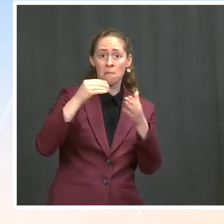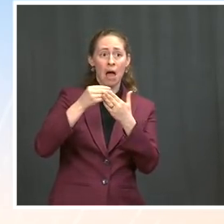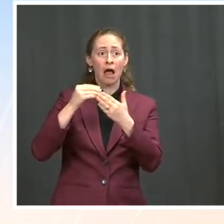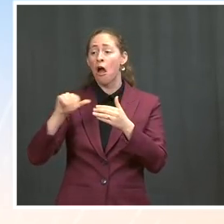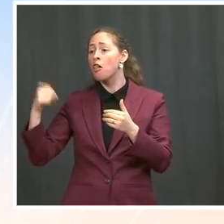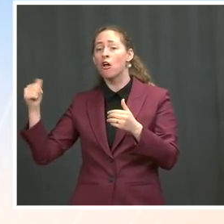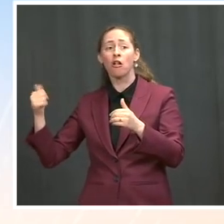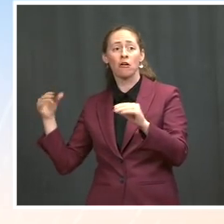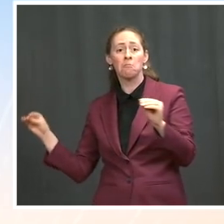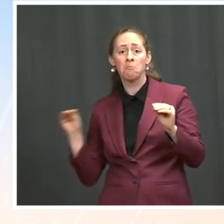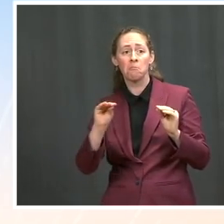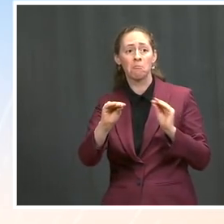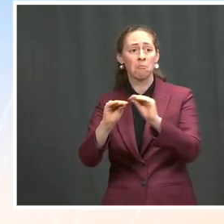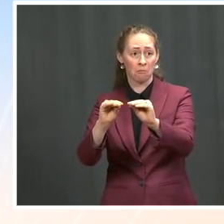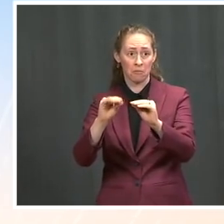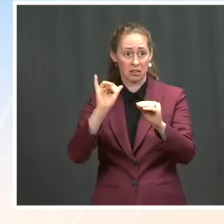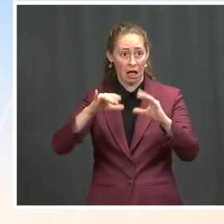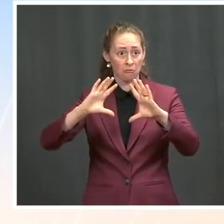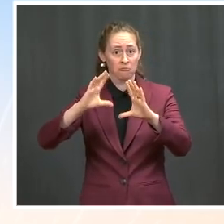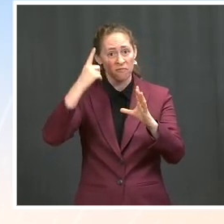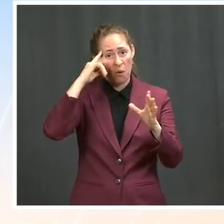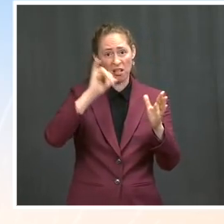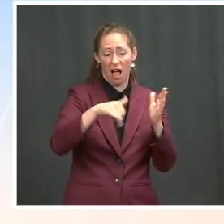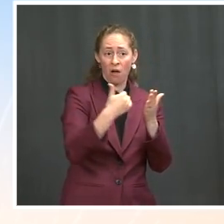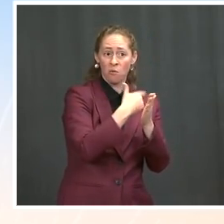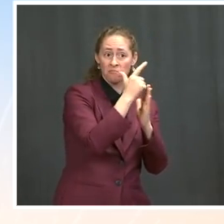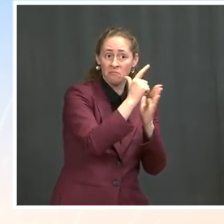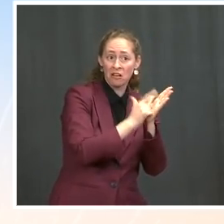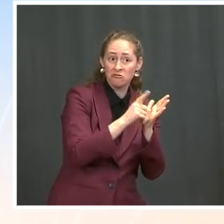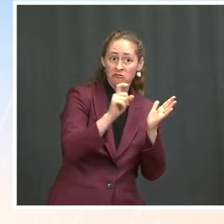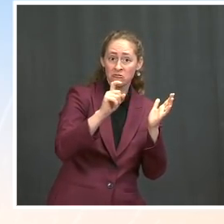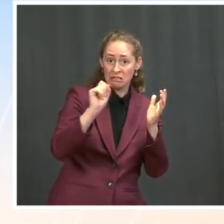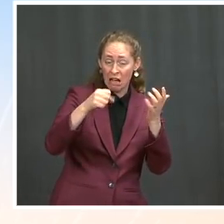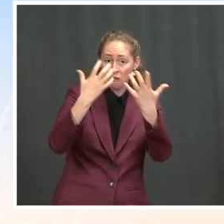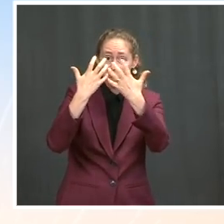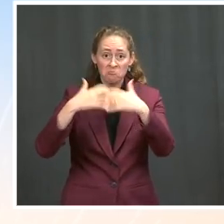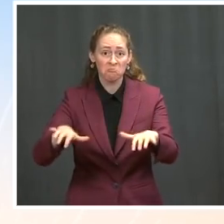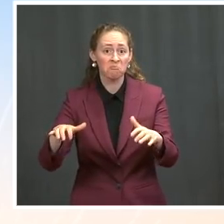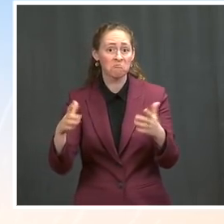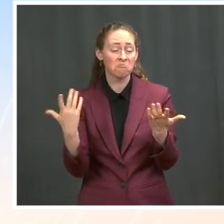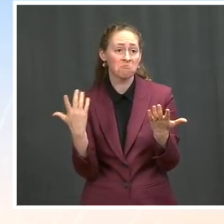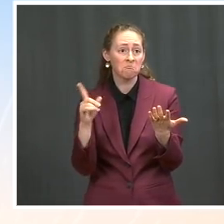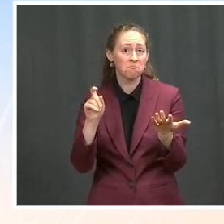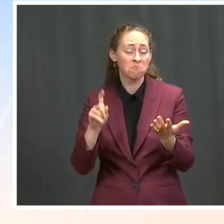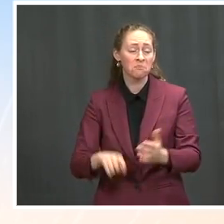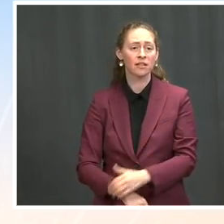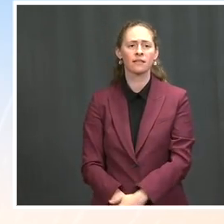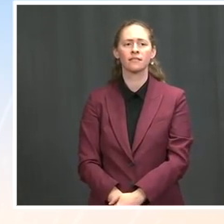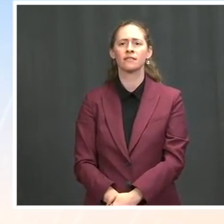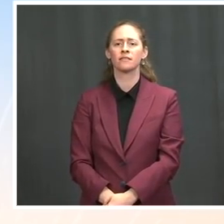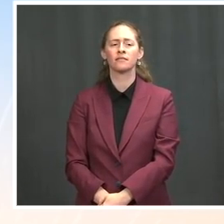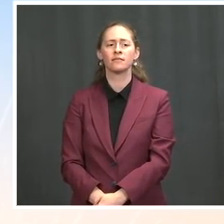ultimately fully paid for? Ms. Psaki: Well, first, let me say that, you know, the President's pledge was not